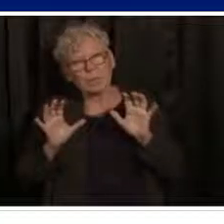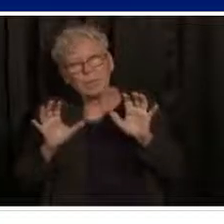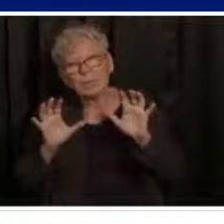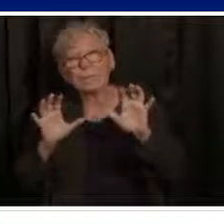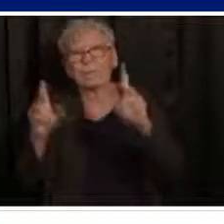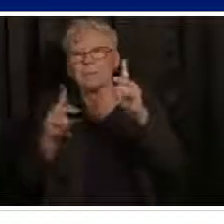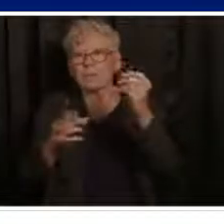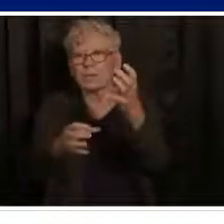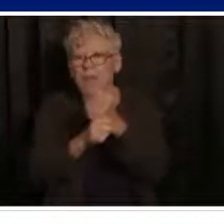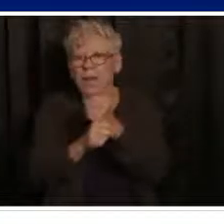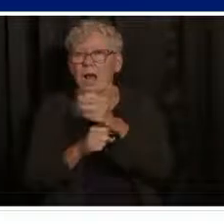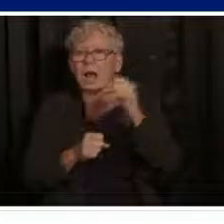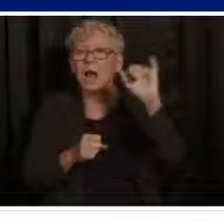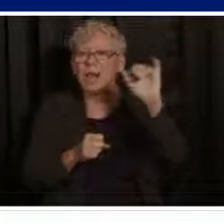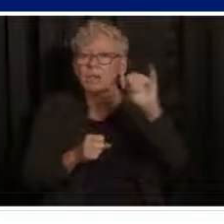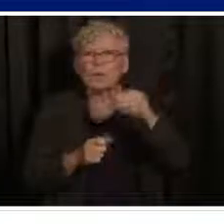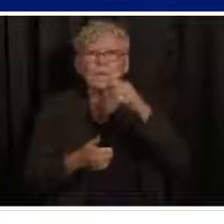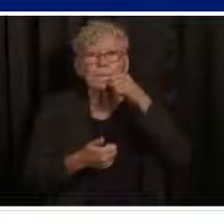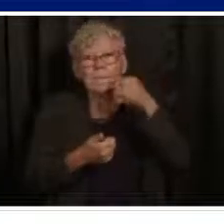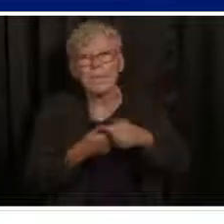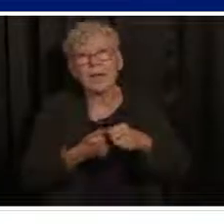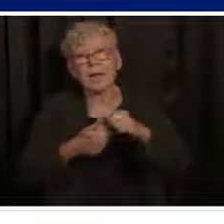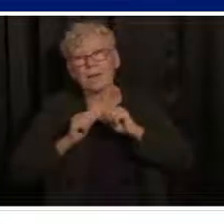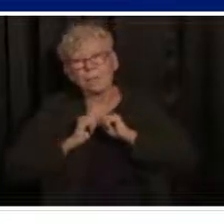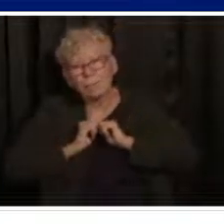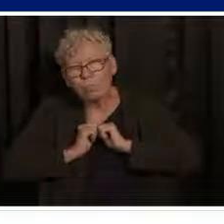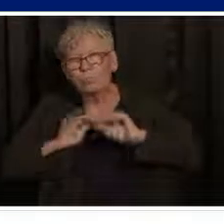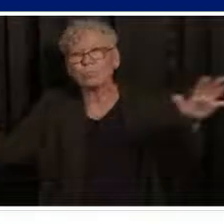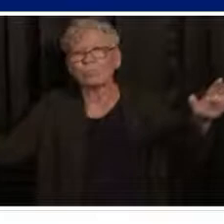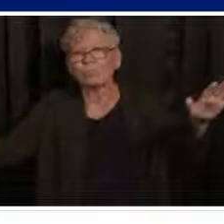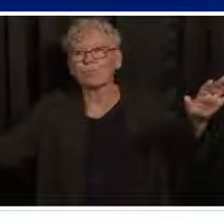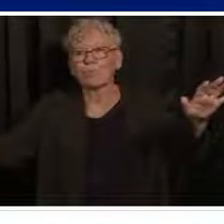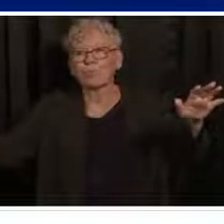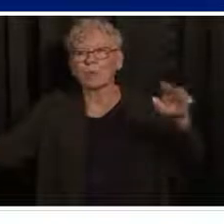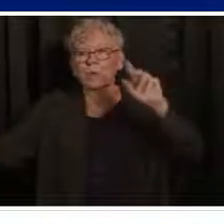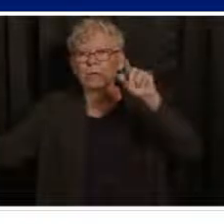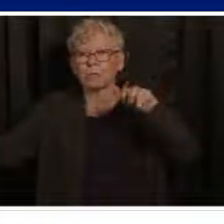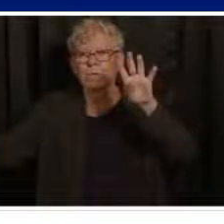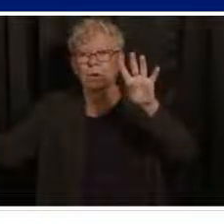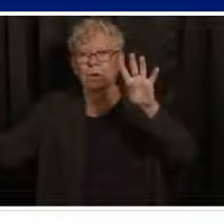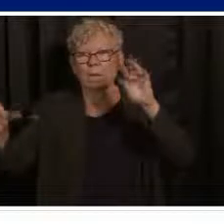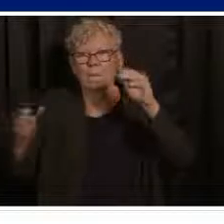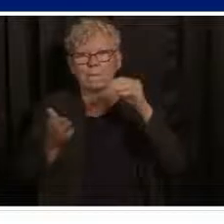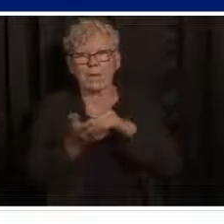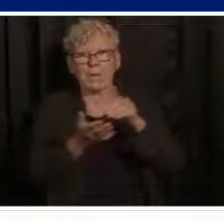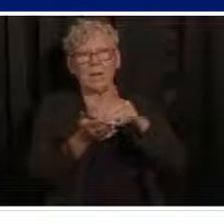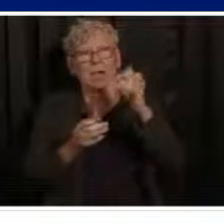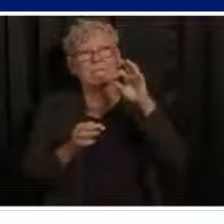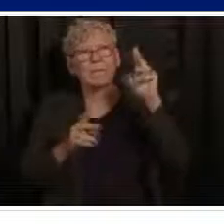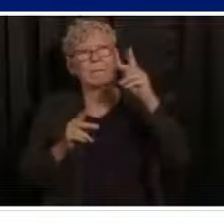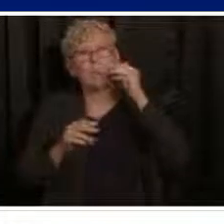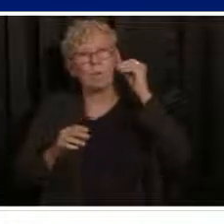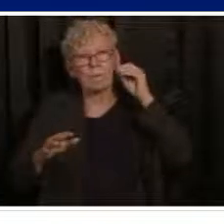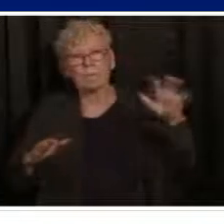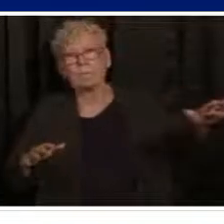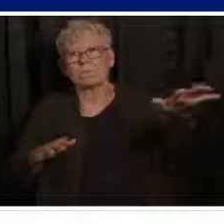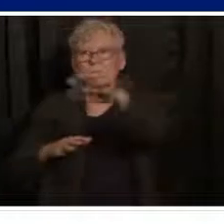mail pieces to 1.4000000 households each time the federal government has provided each state resources to do